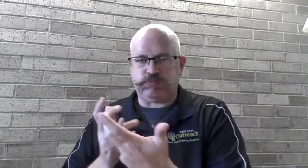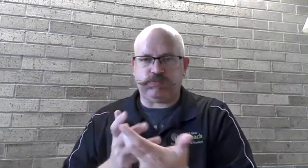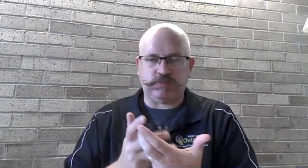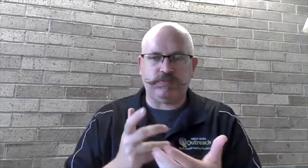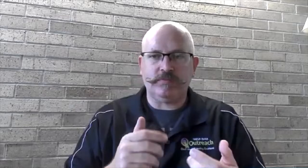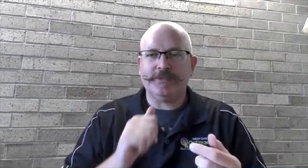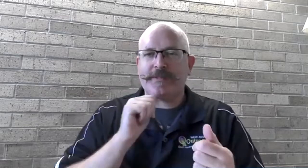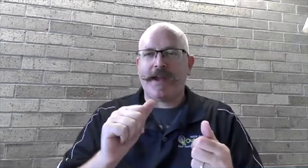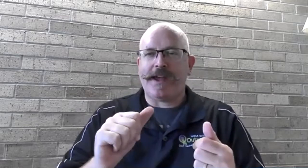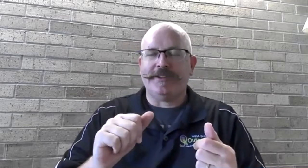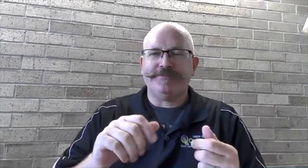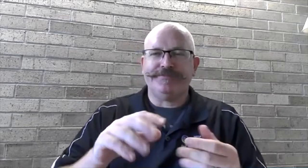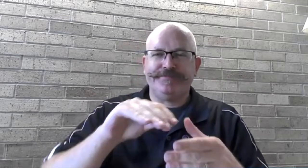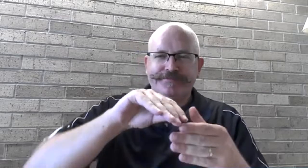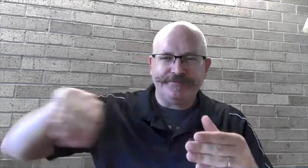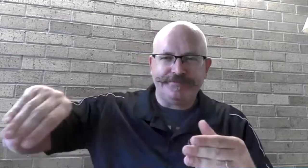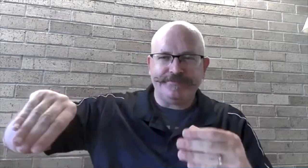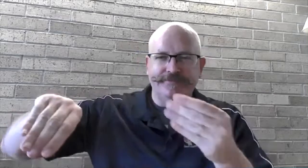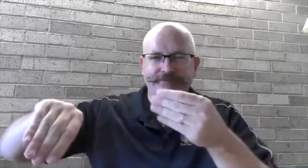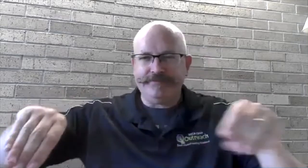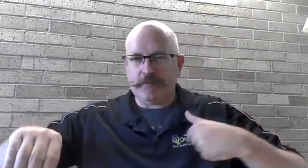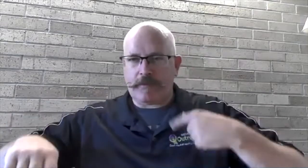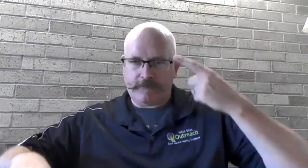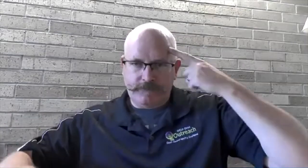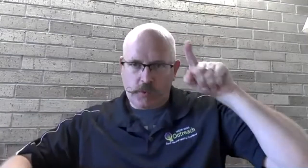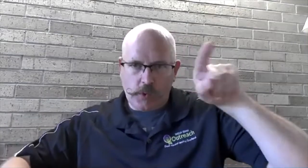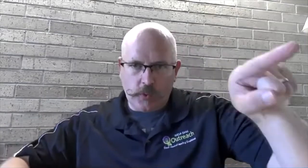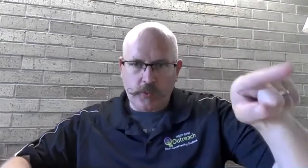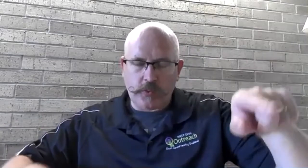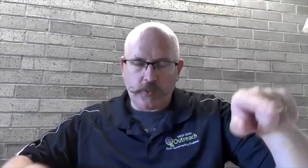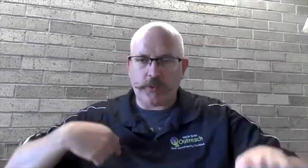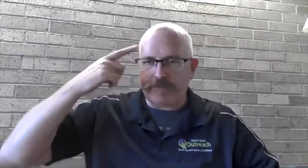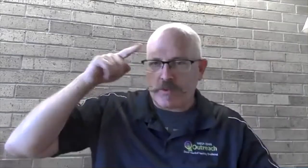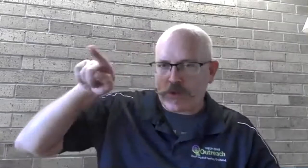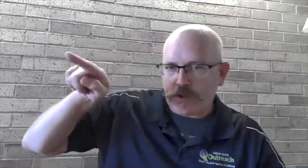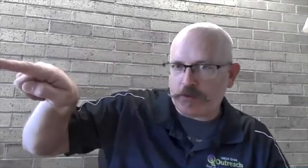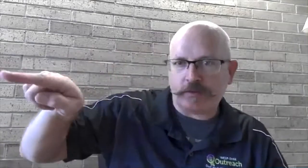all of those things ahead of time. You can't just say, "Well we're gonna do this for you and